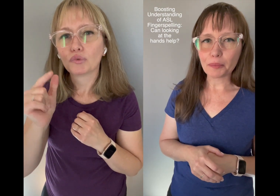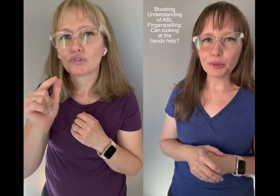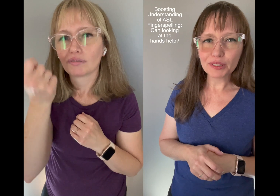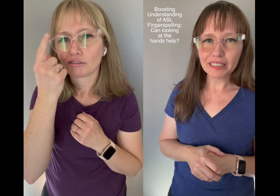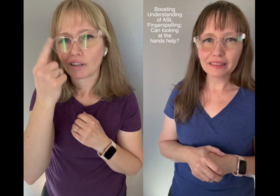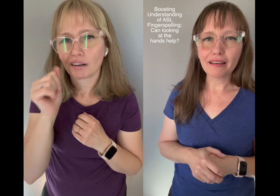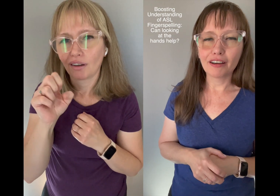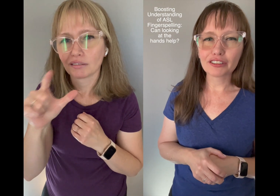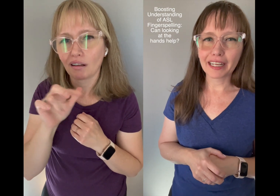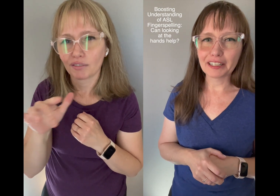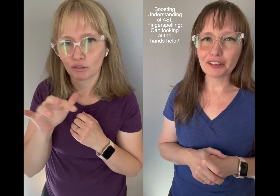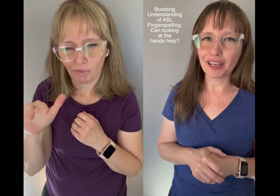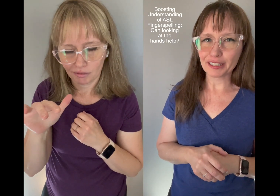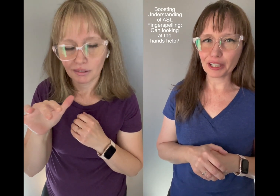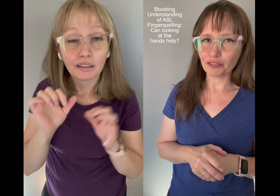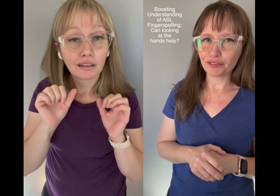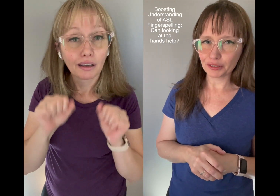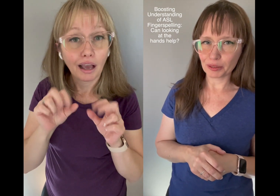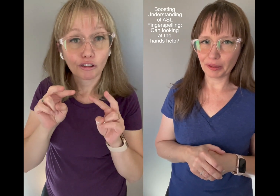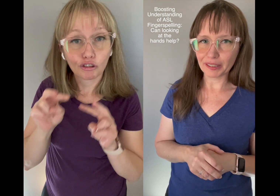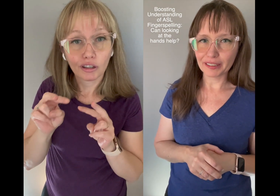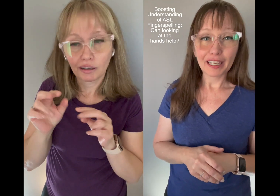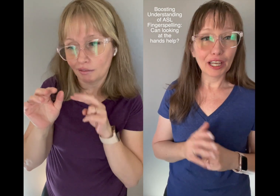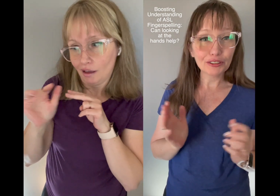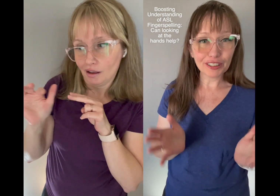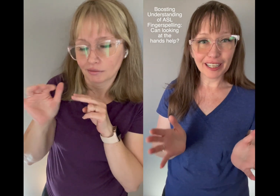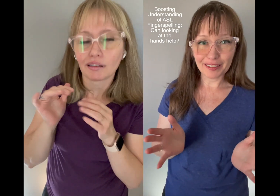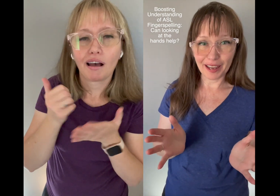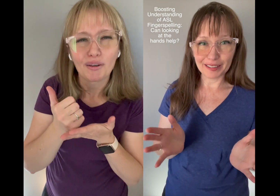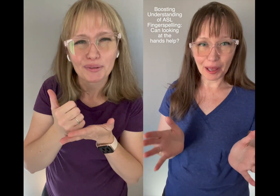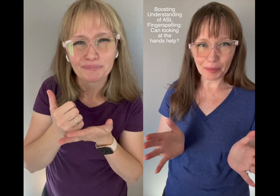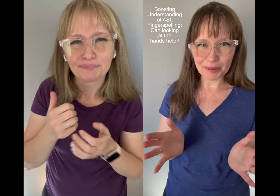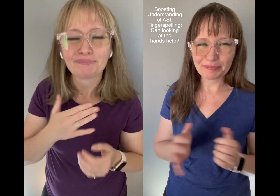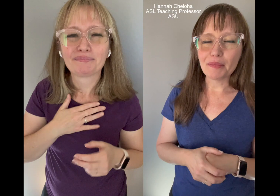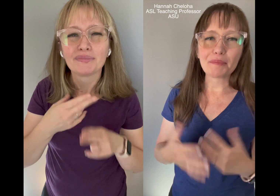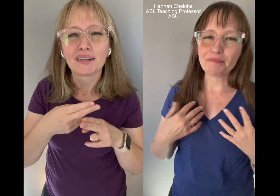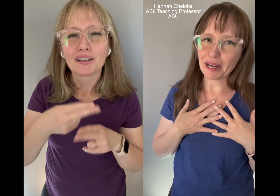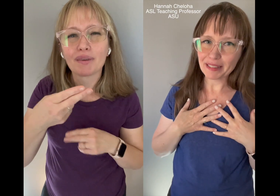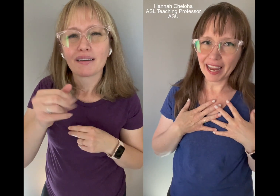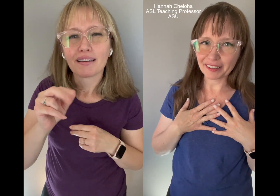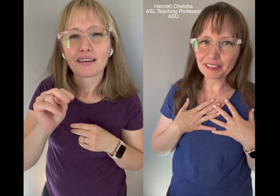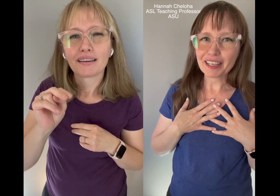boosting understanding of ASL finger spelling can looking at the hands help my name is Hannah